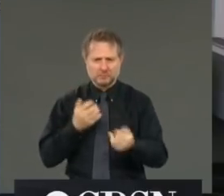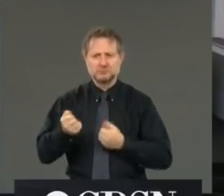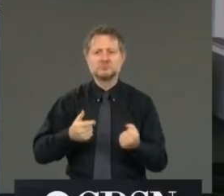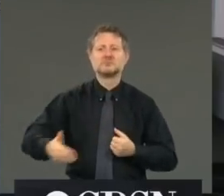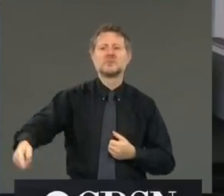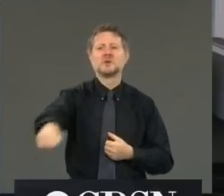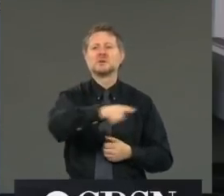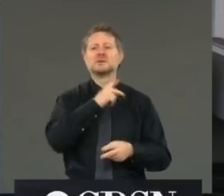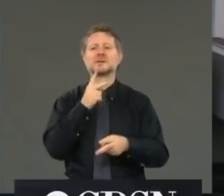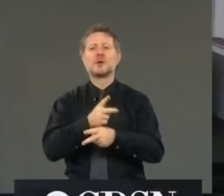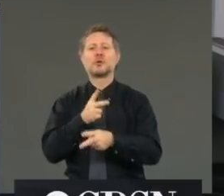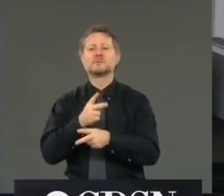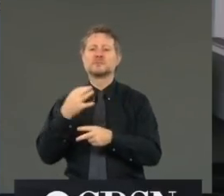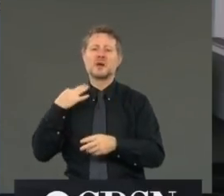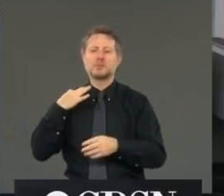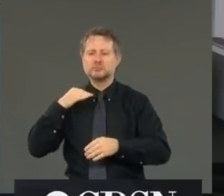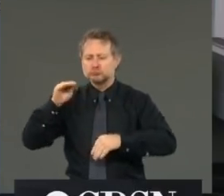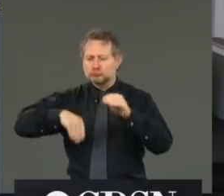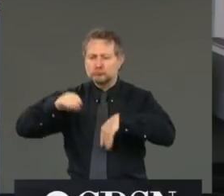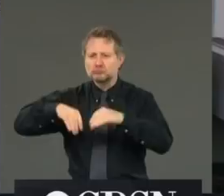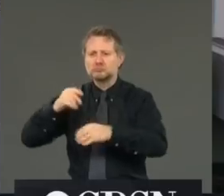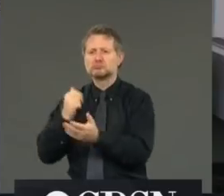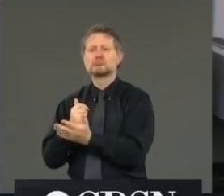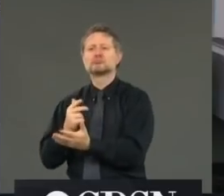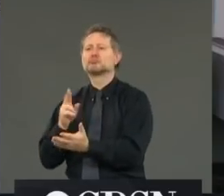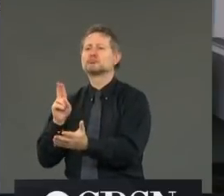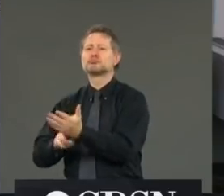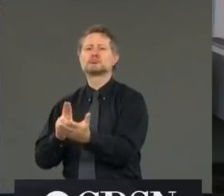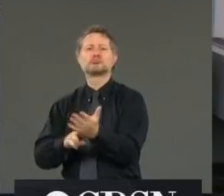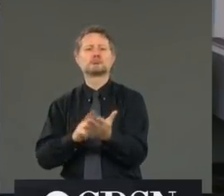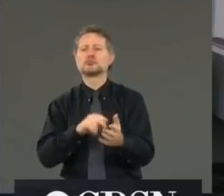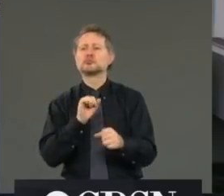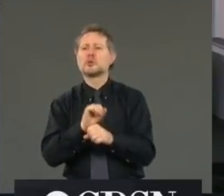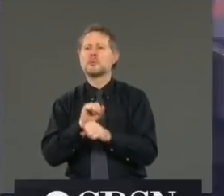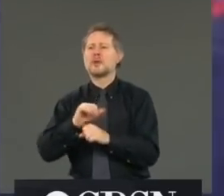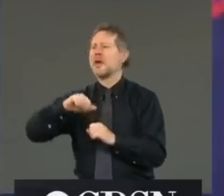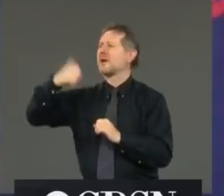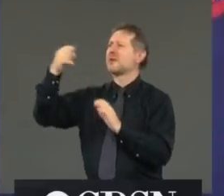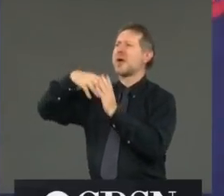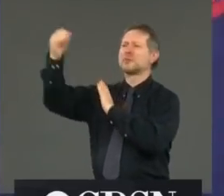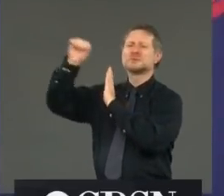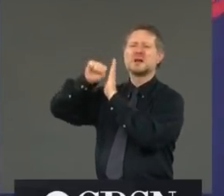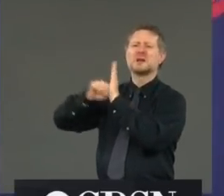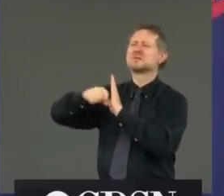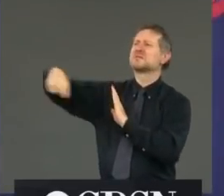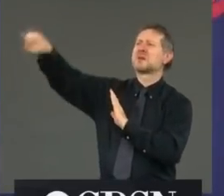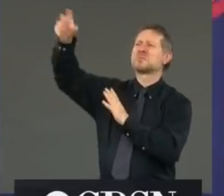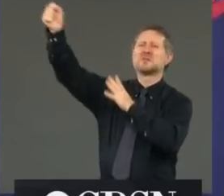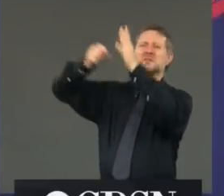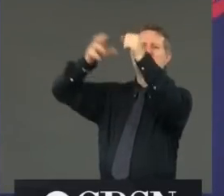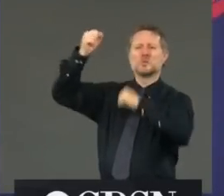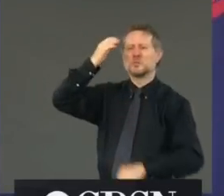QUESTION. 2 MILLION NEW YORKERS ARE UNEMPLOYED. WHY CAN'T THE STATE LABOR